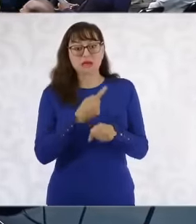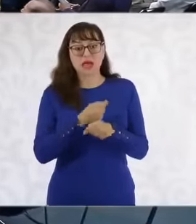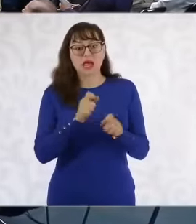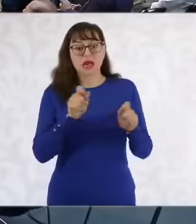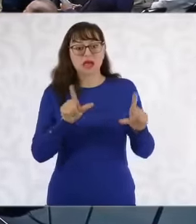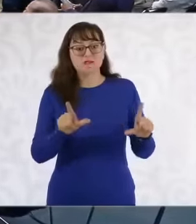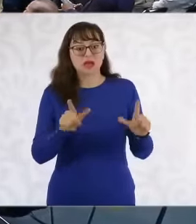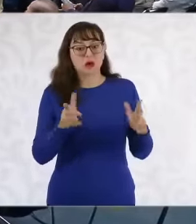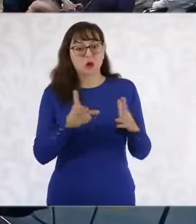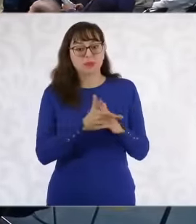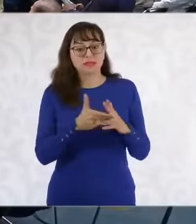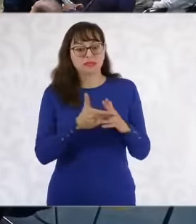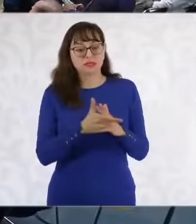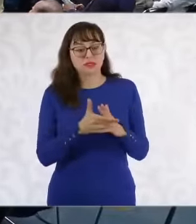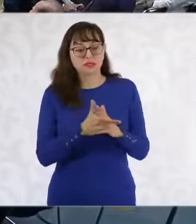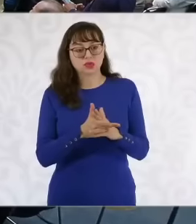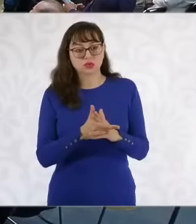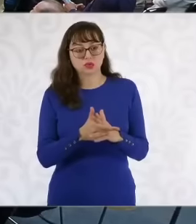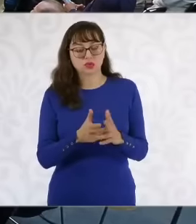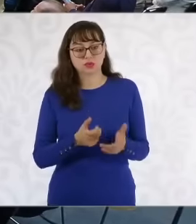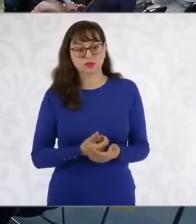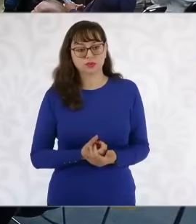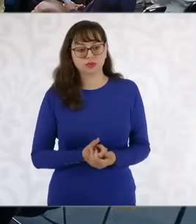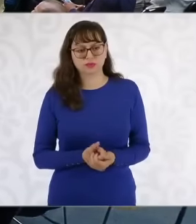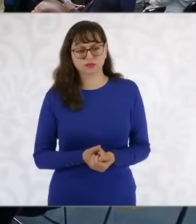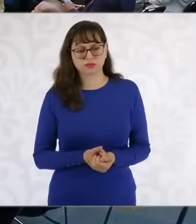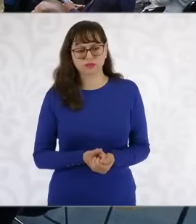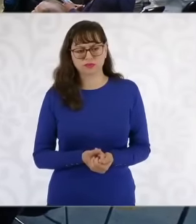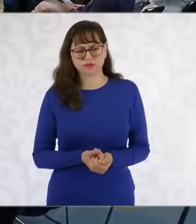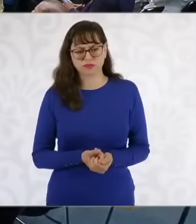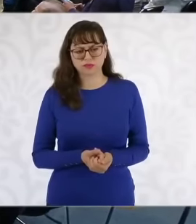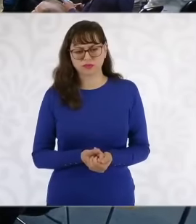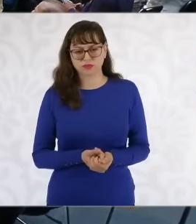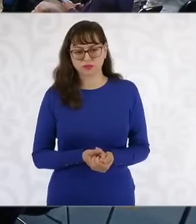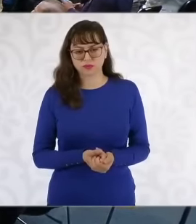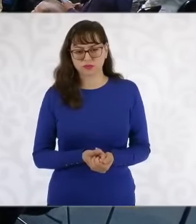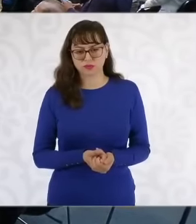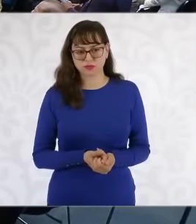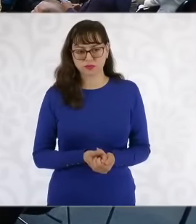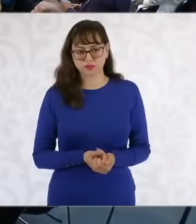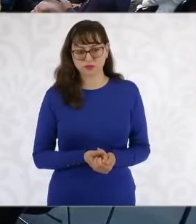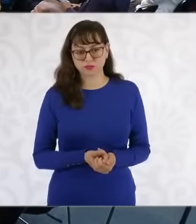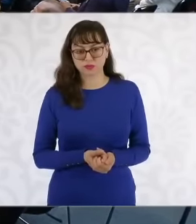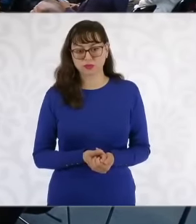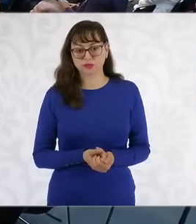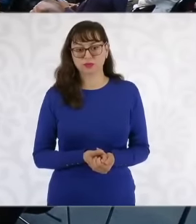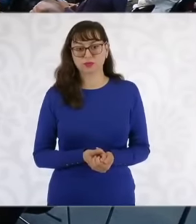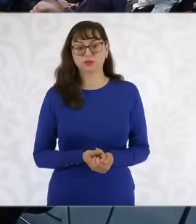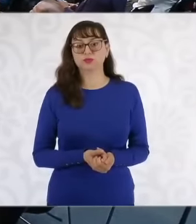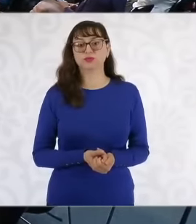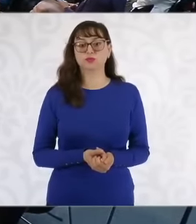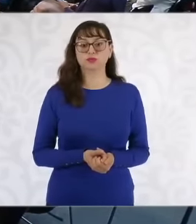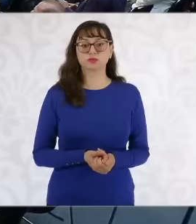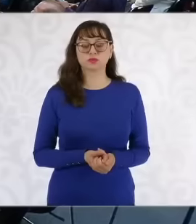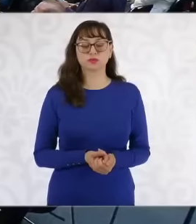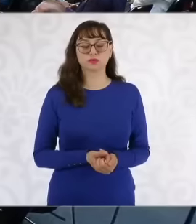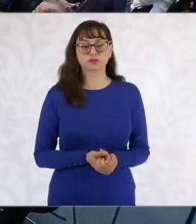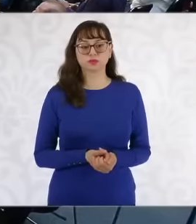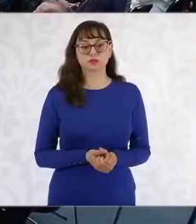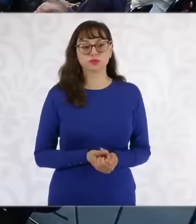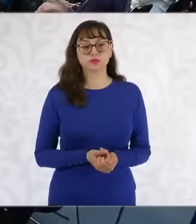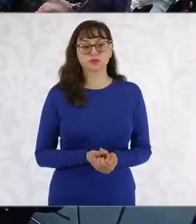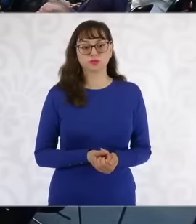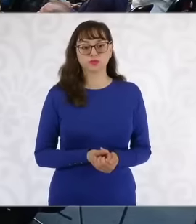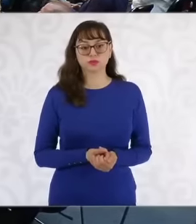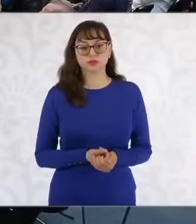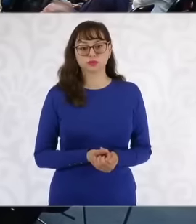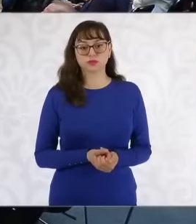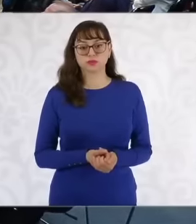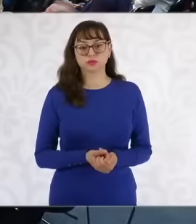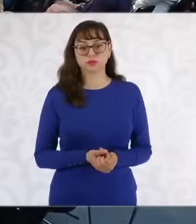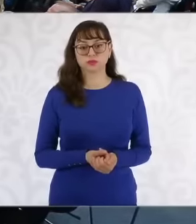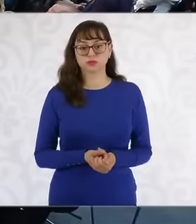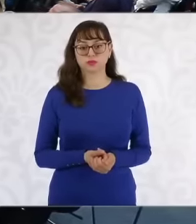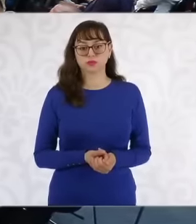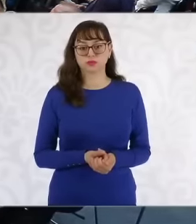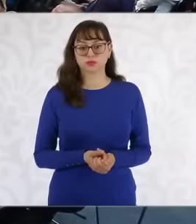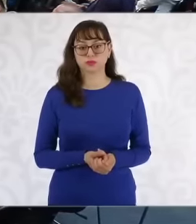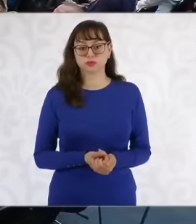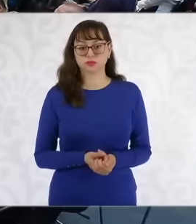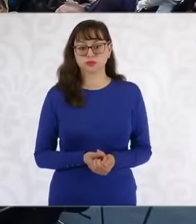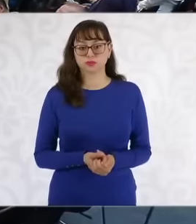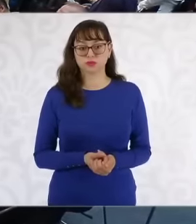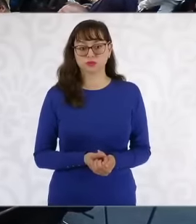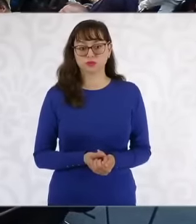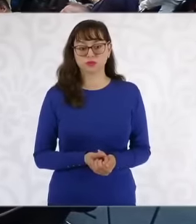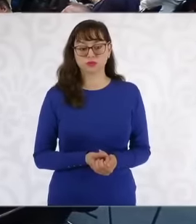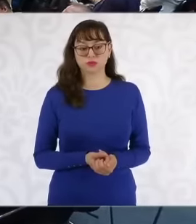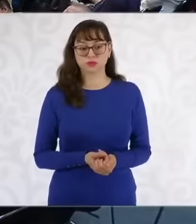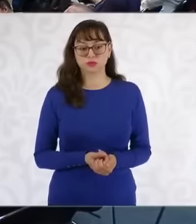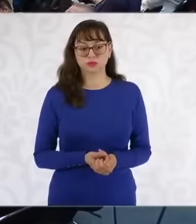it is no the previous the previous the previous There it